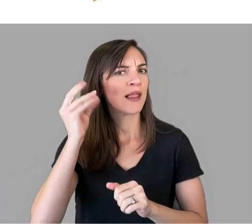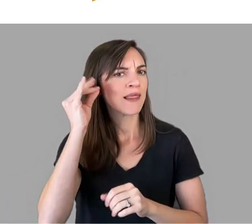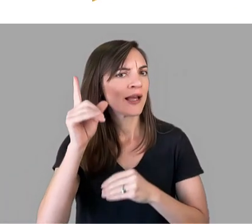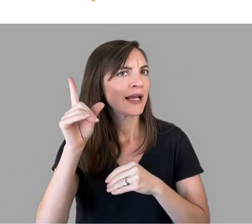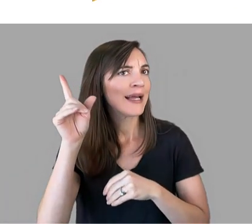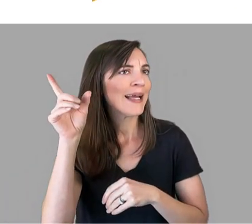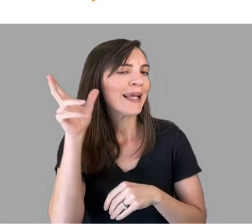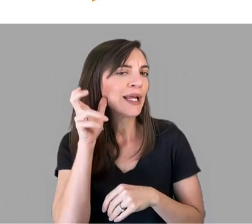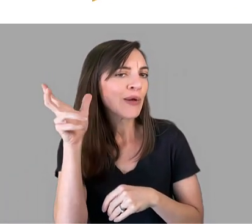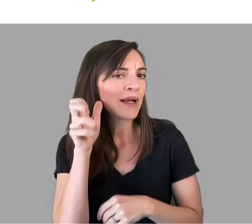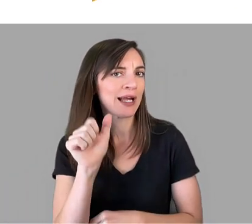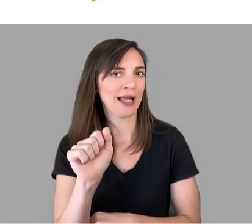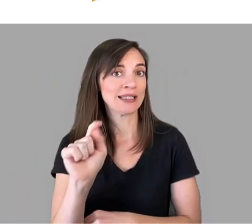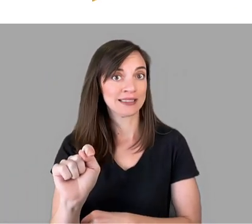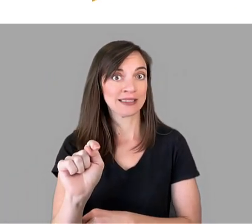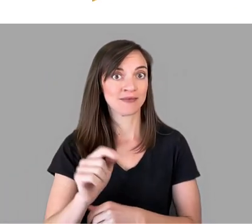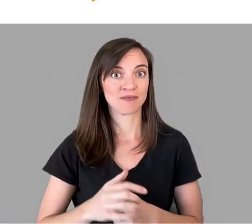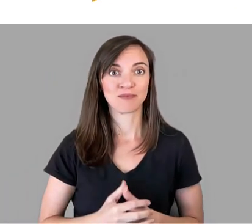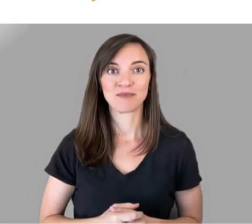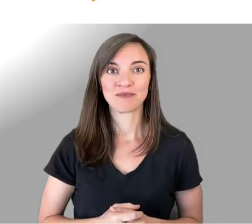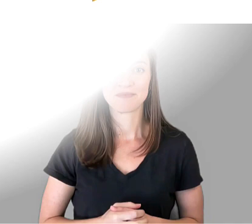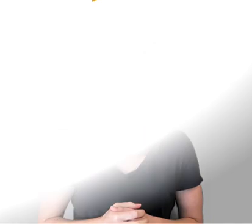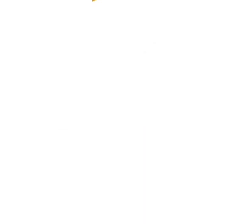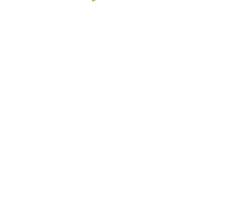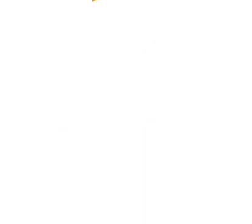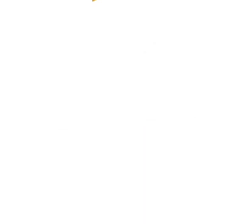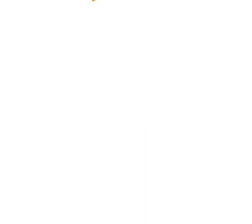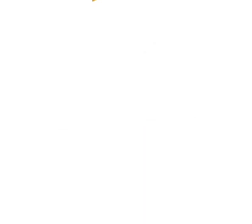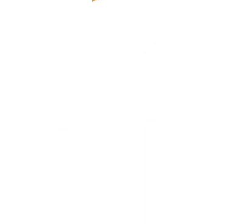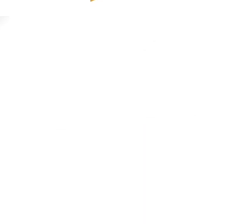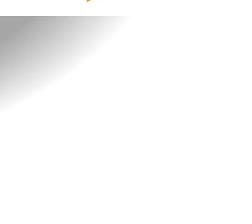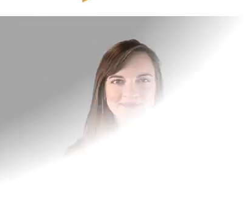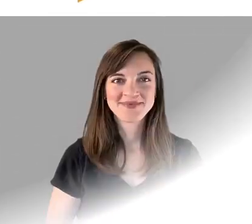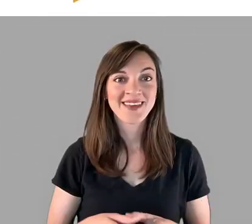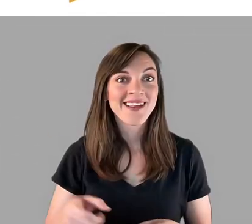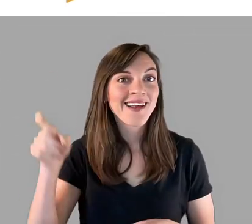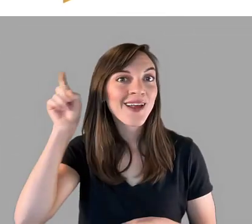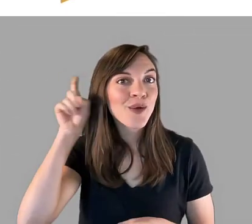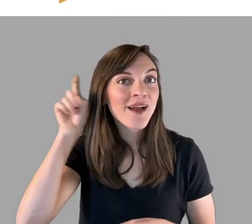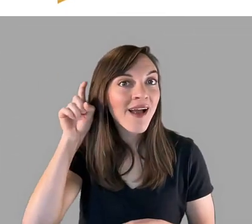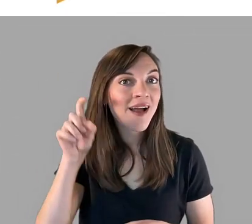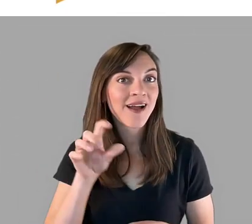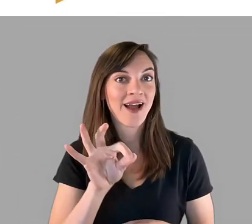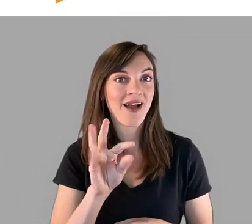hearing (DHH) and AT they think of hearing assistive technology.